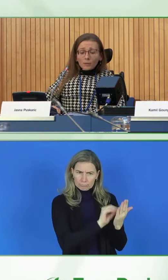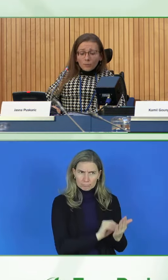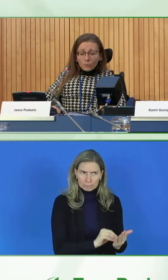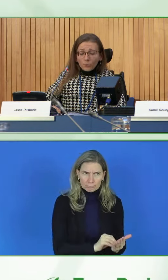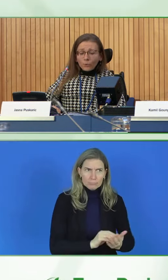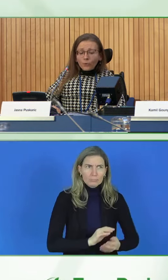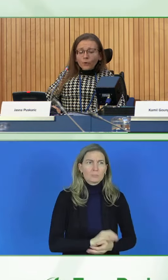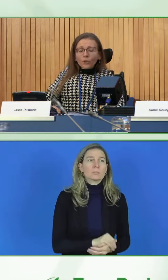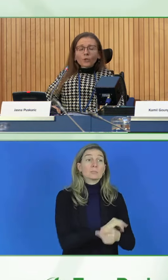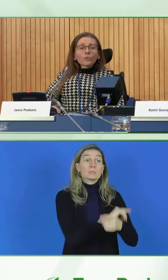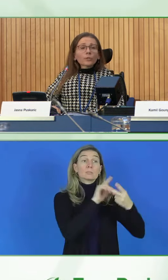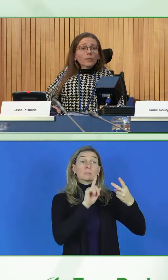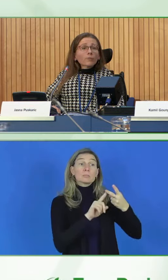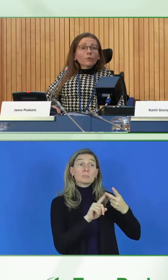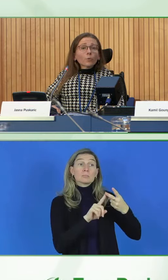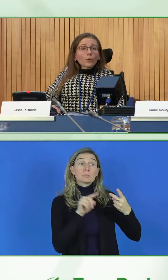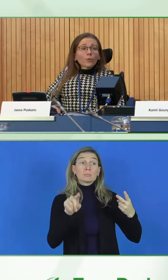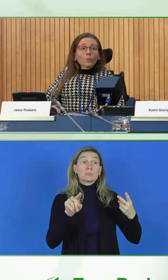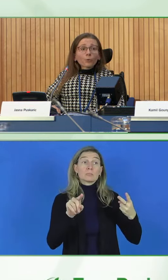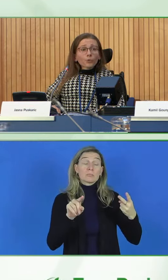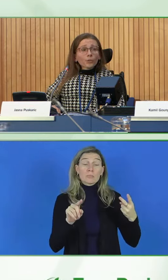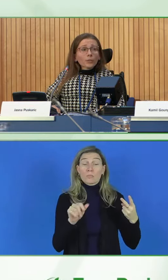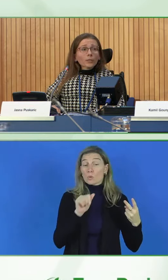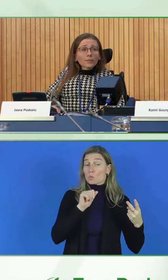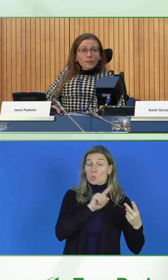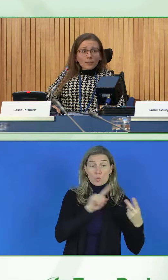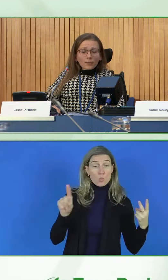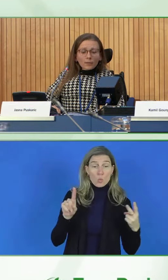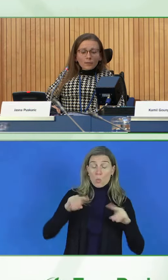possible to live with Personal Assistance.